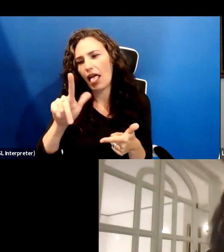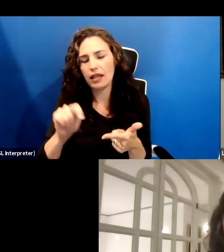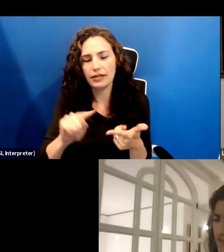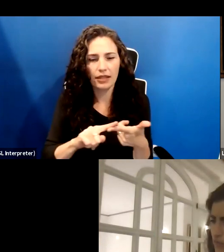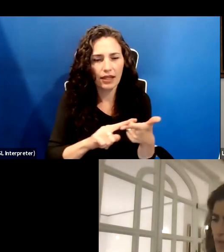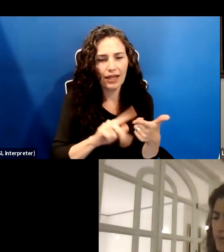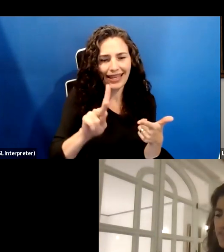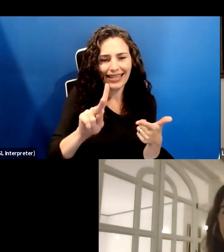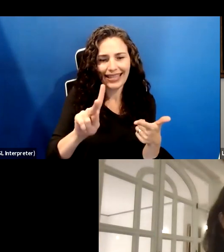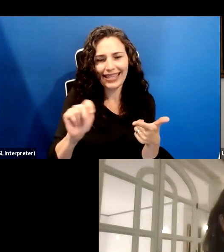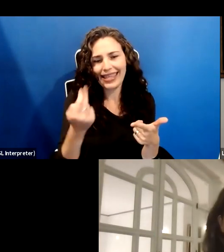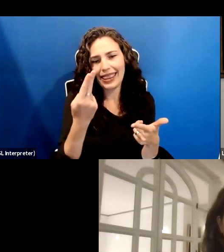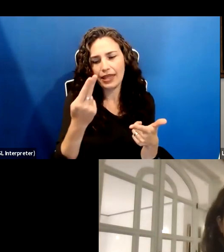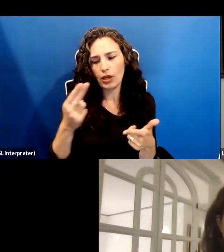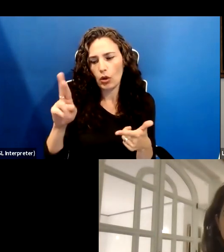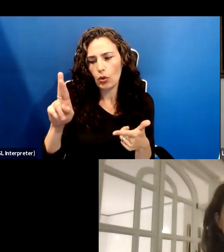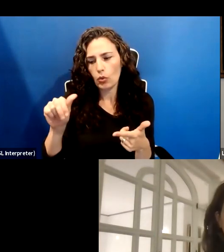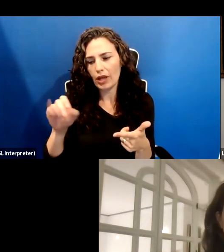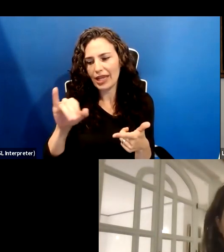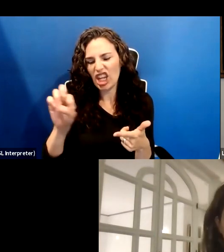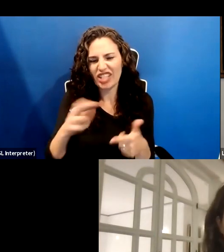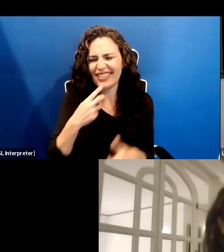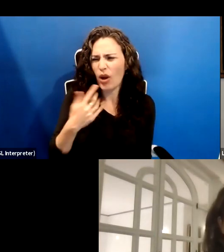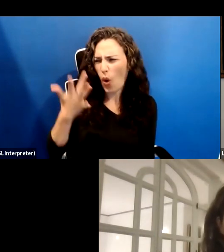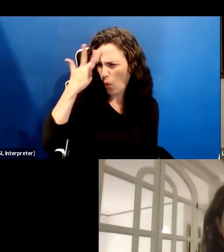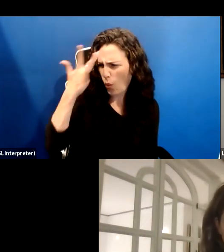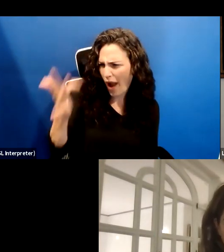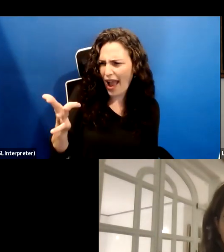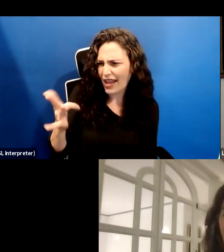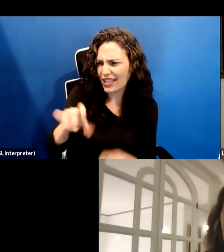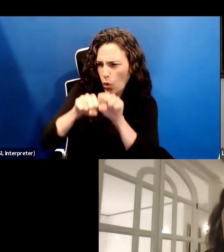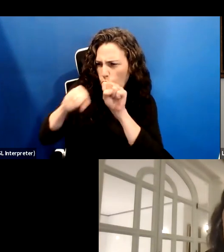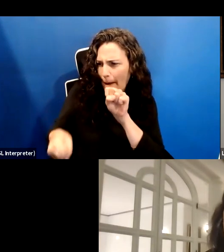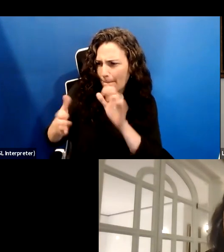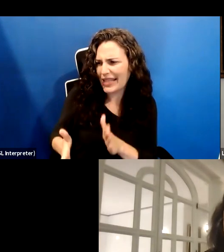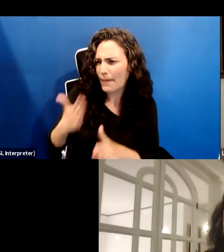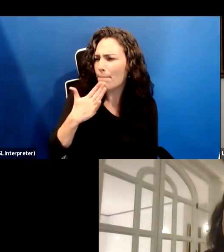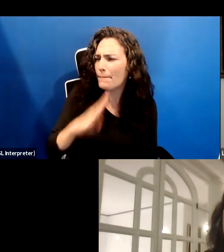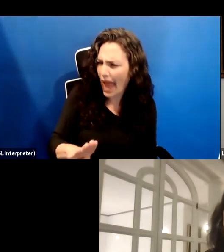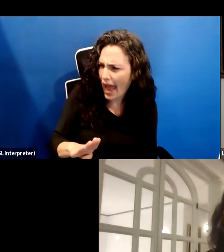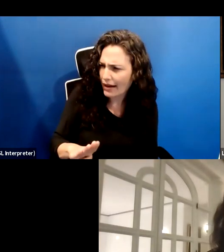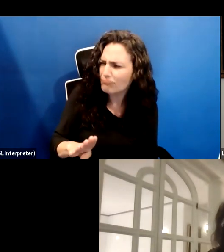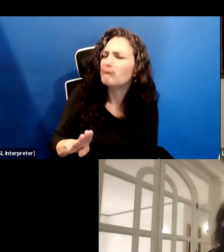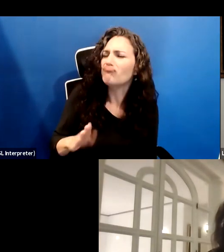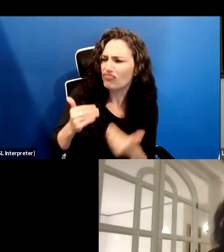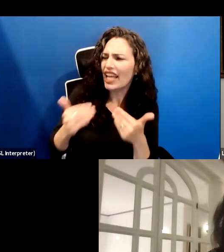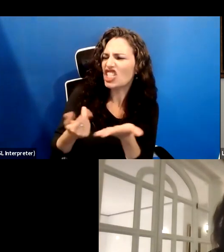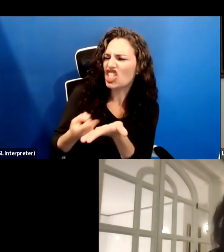why is a rapist bad, actually, let's talk about this, right? And it made it seem actually